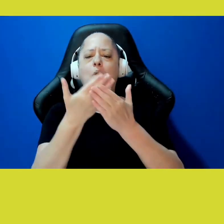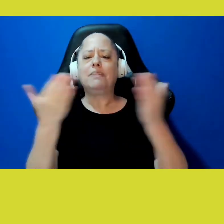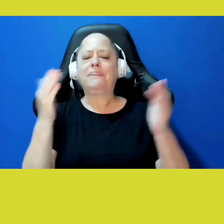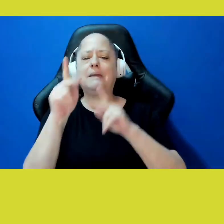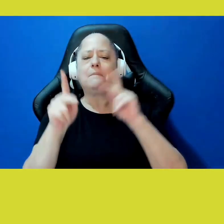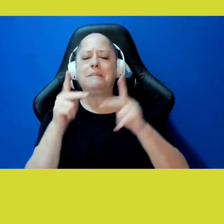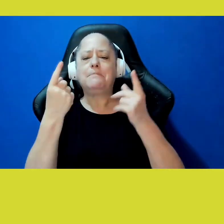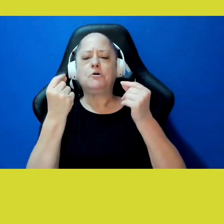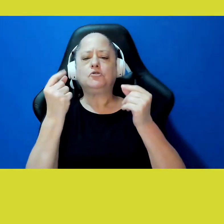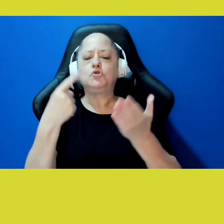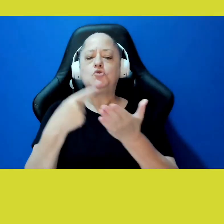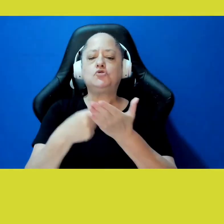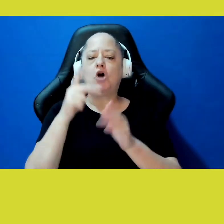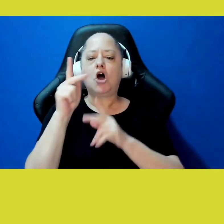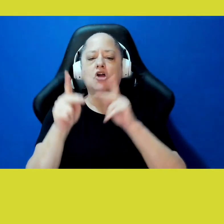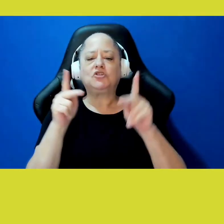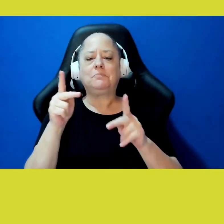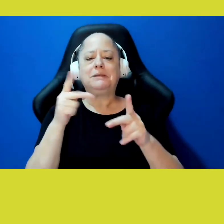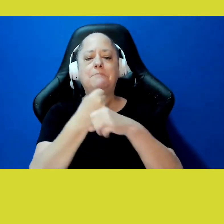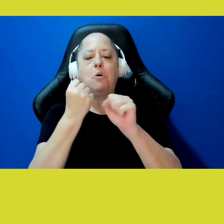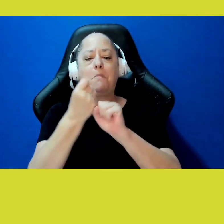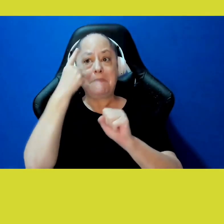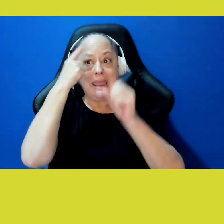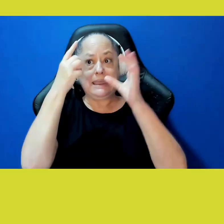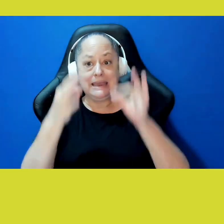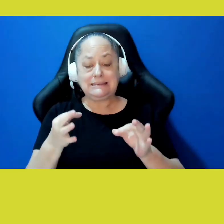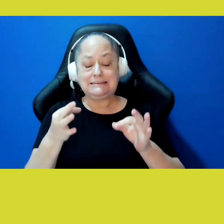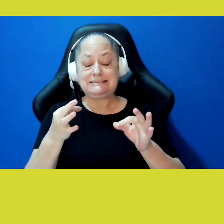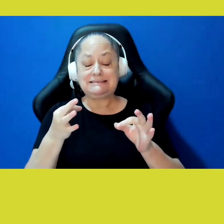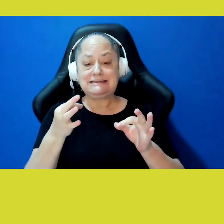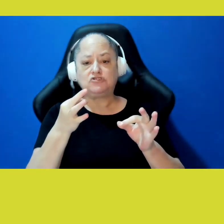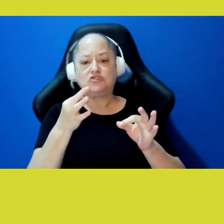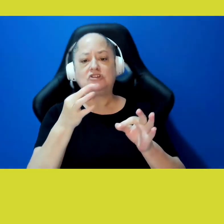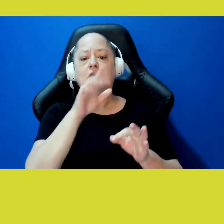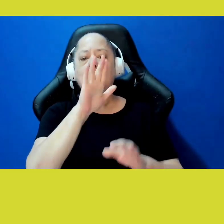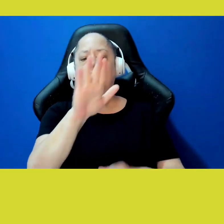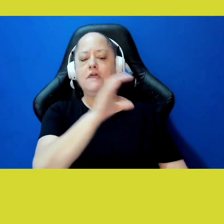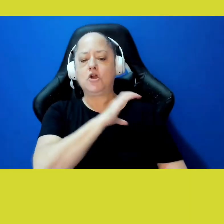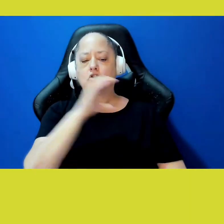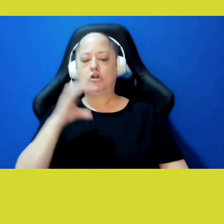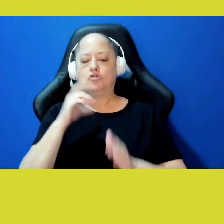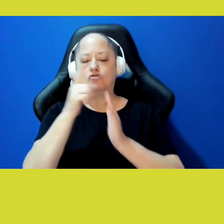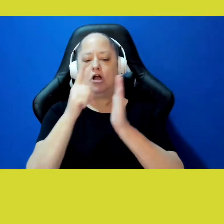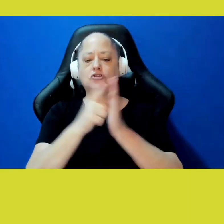talk to people making decisions so whether that's their congressional lawmakers, their local electives,